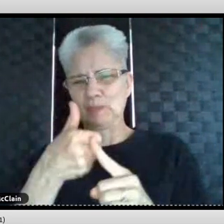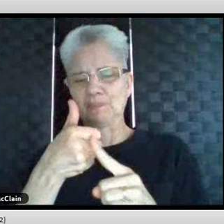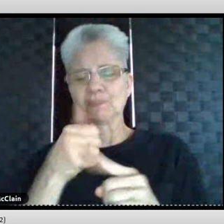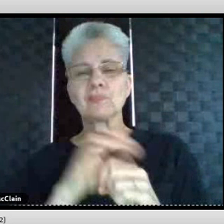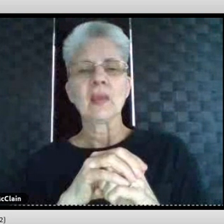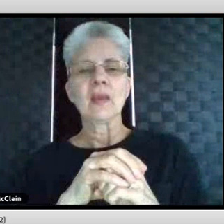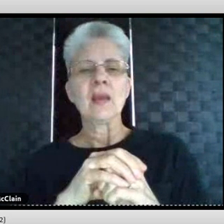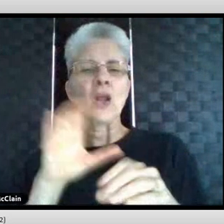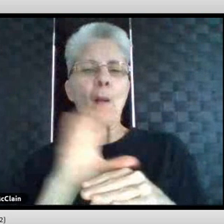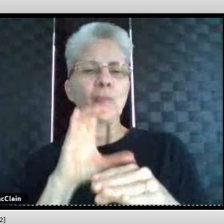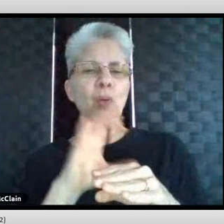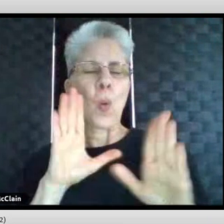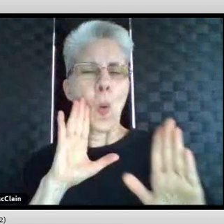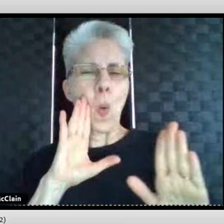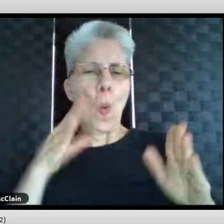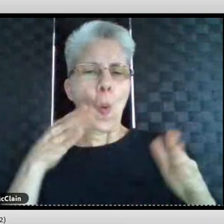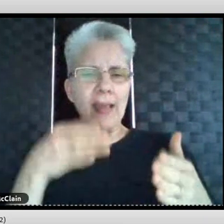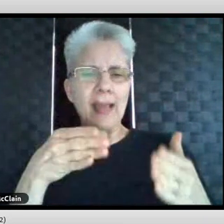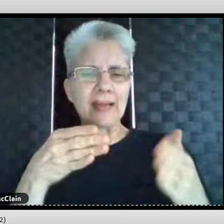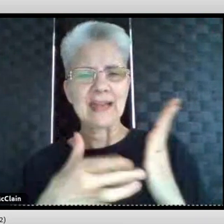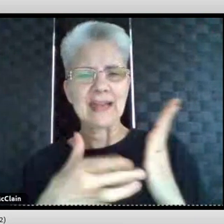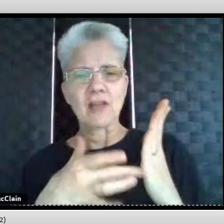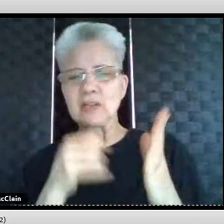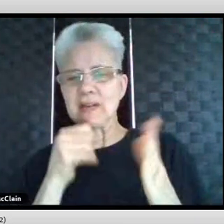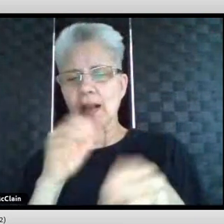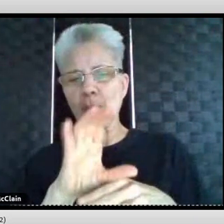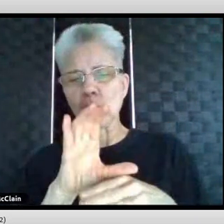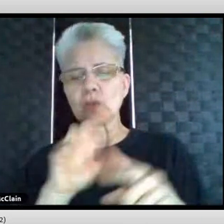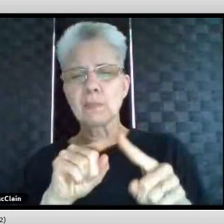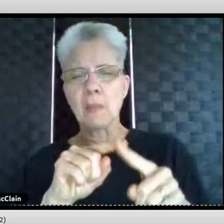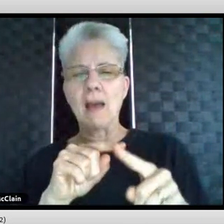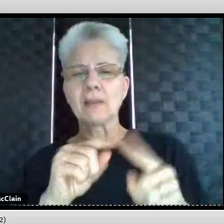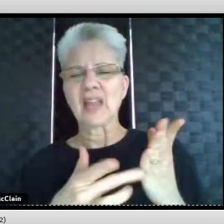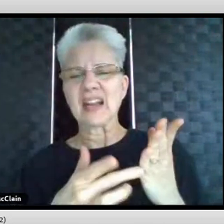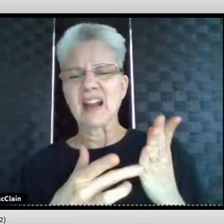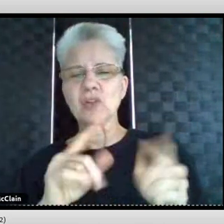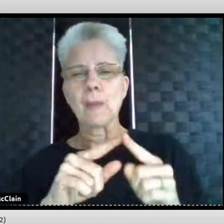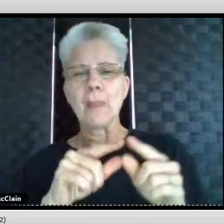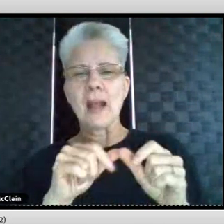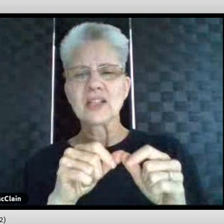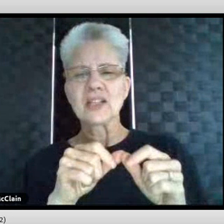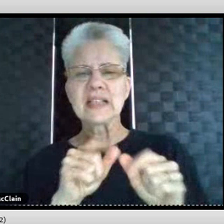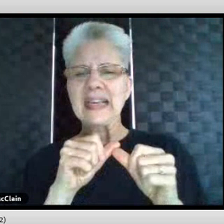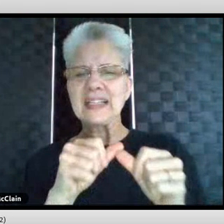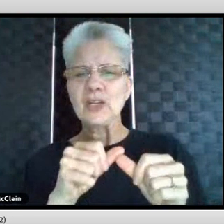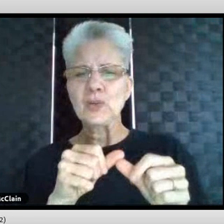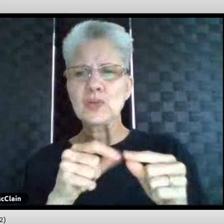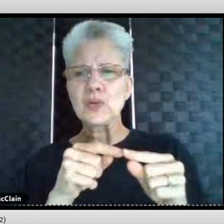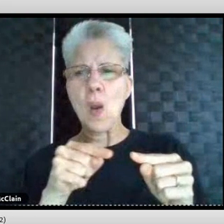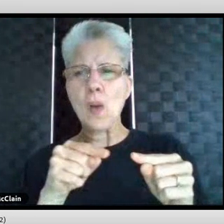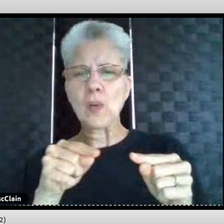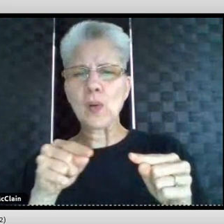technology-oriented magazine, I should say, not computers. But it's longer, and it keeps going, and what he was talking about was we get